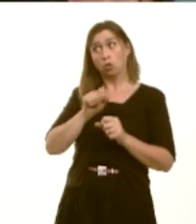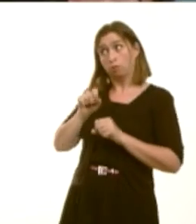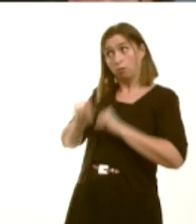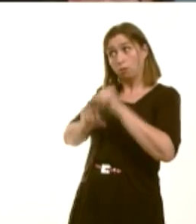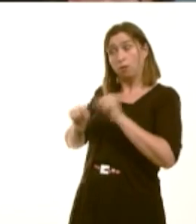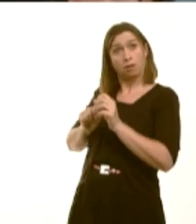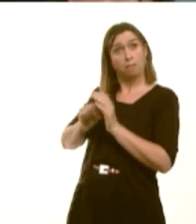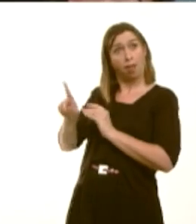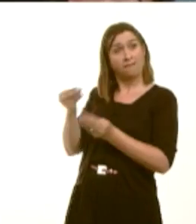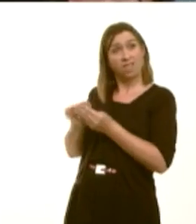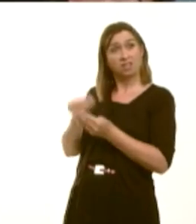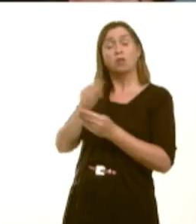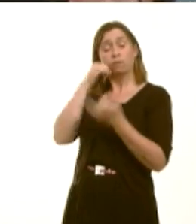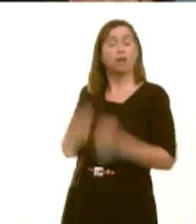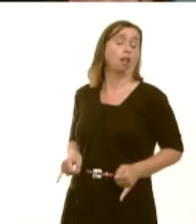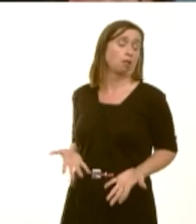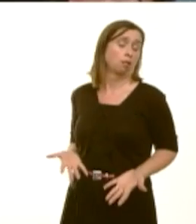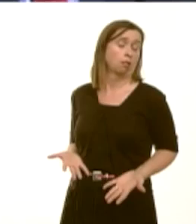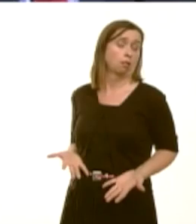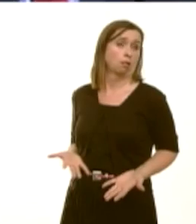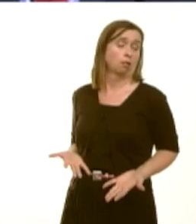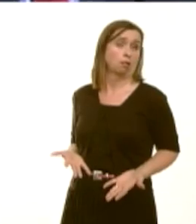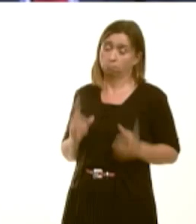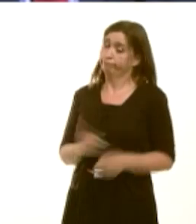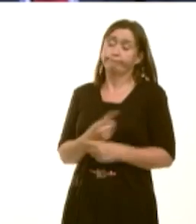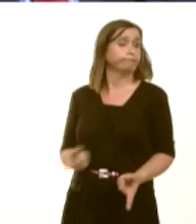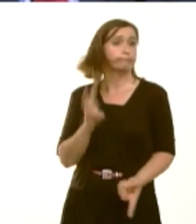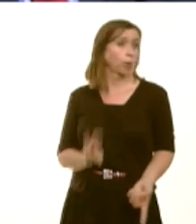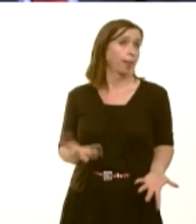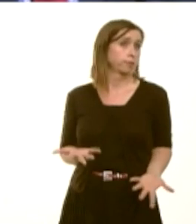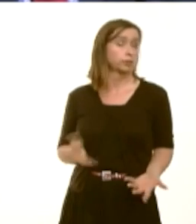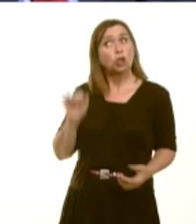in Wales, would fail. They said it would fail. That was the advice that her consultant gave